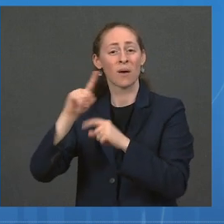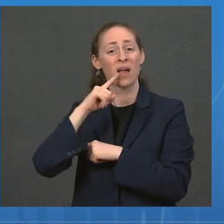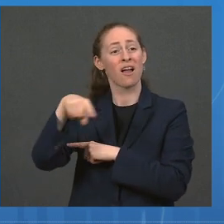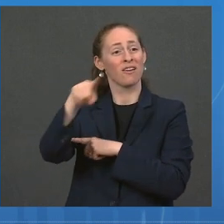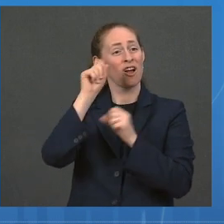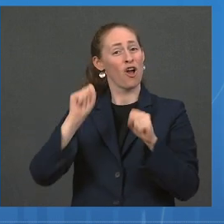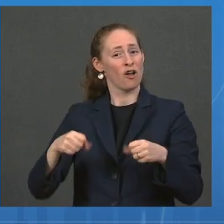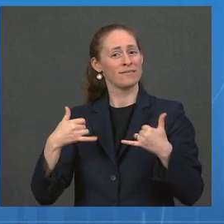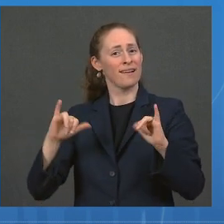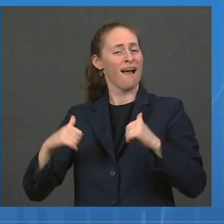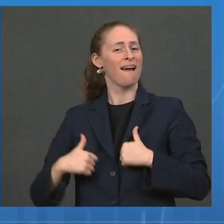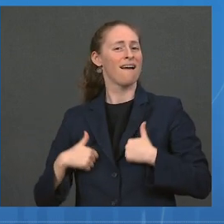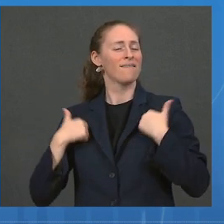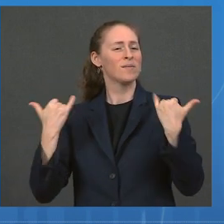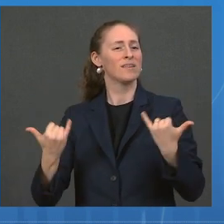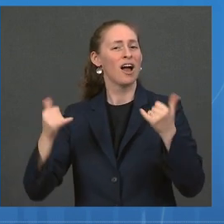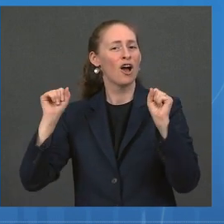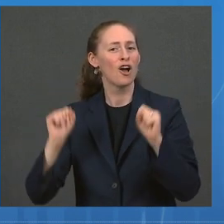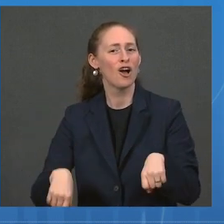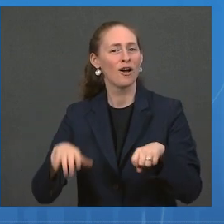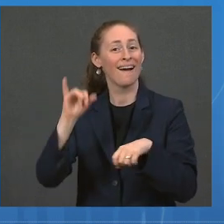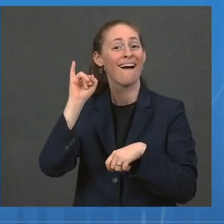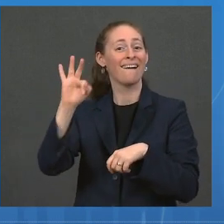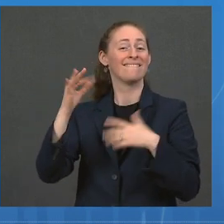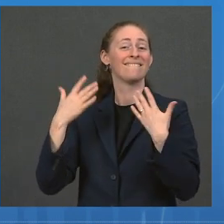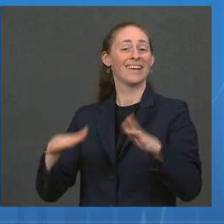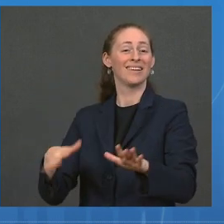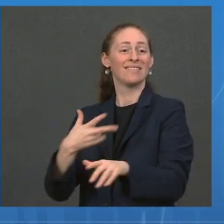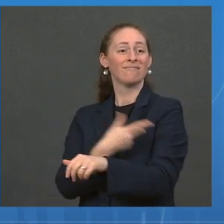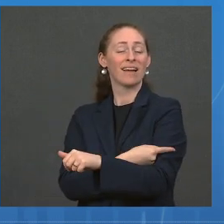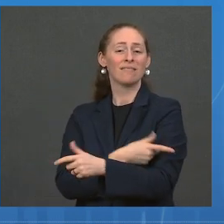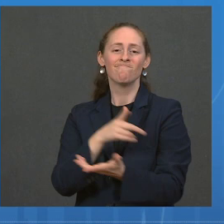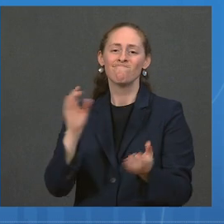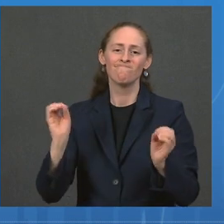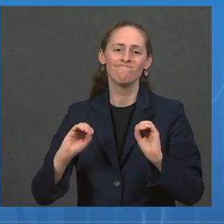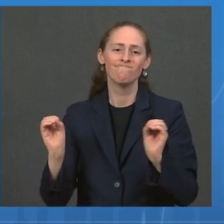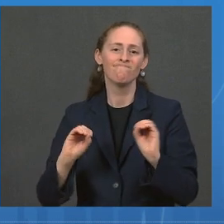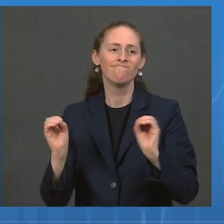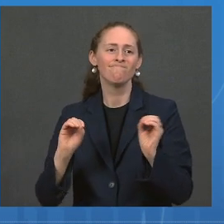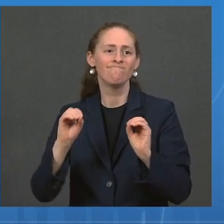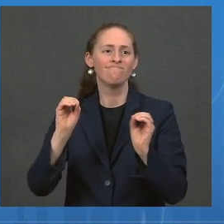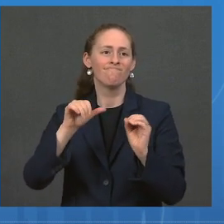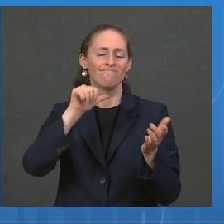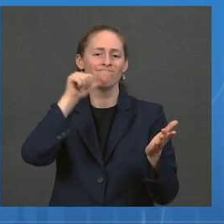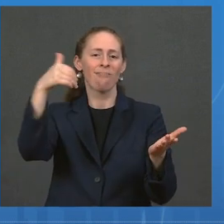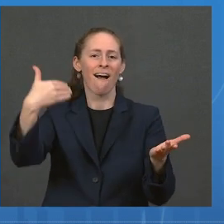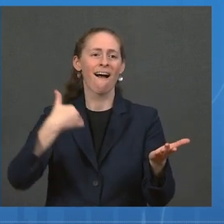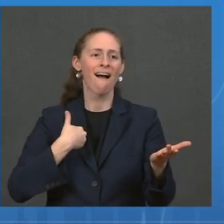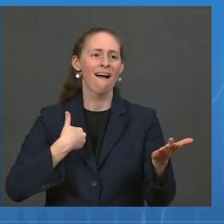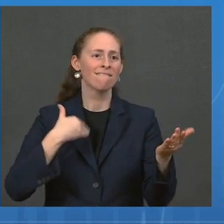that could have prevented disease and death but were not accessible to these individuals. Next slide.